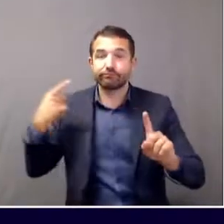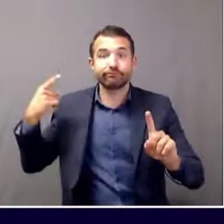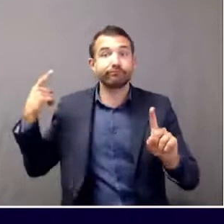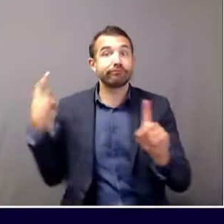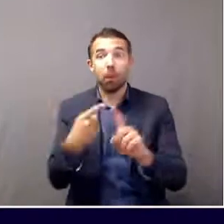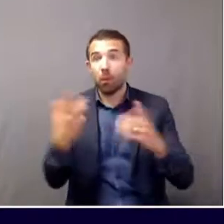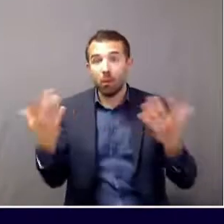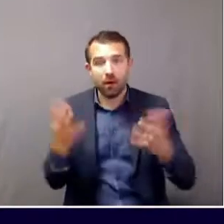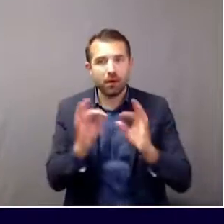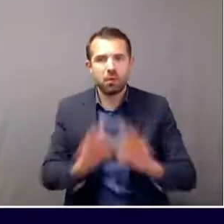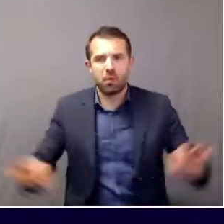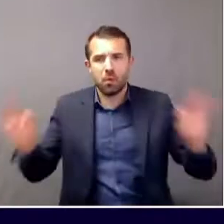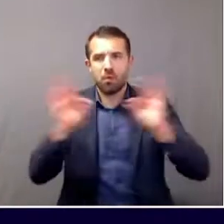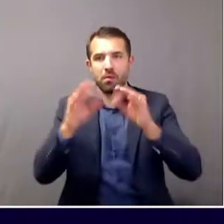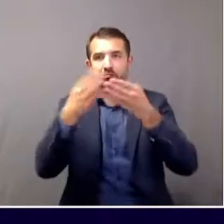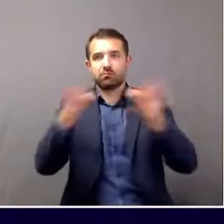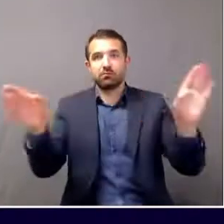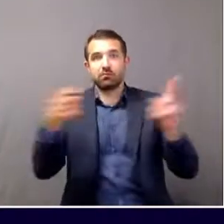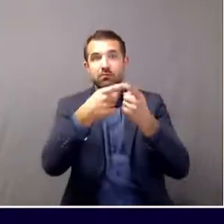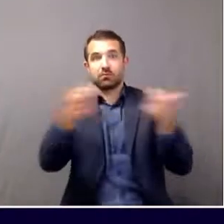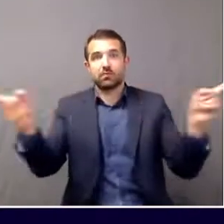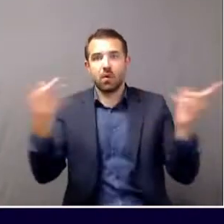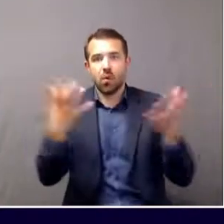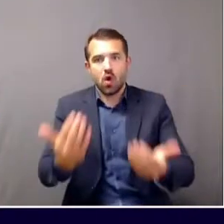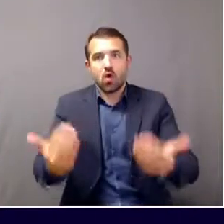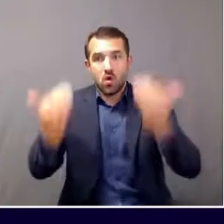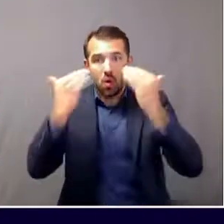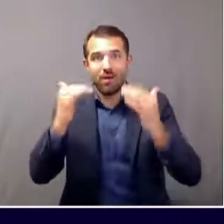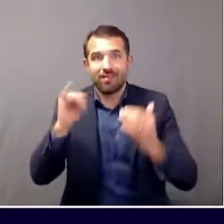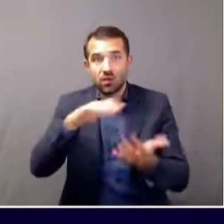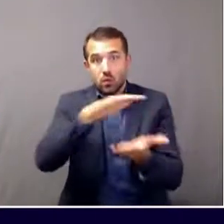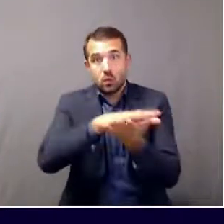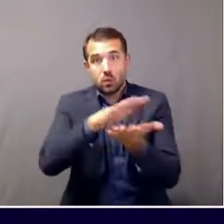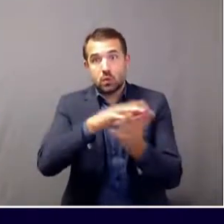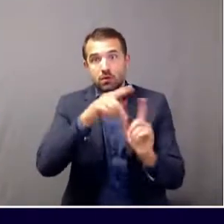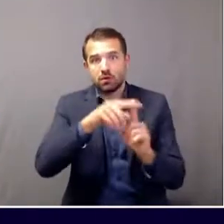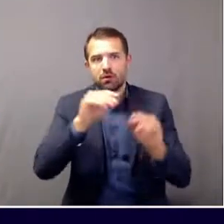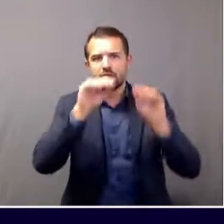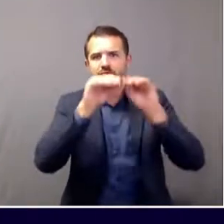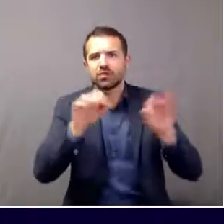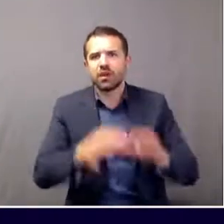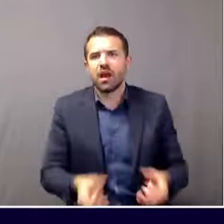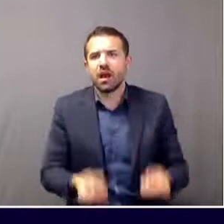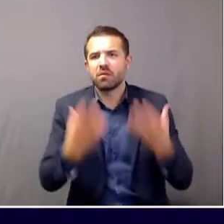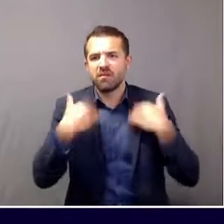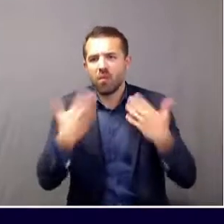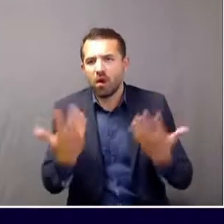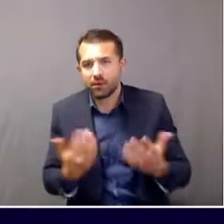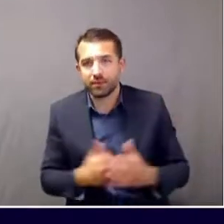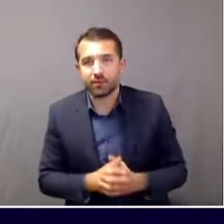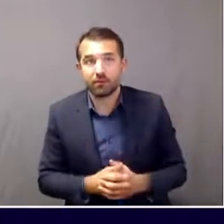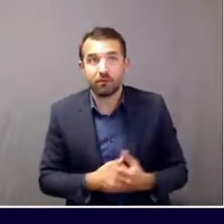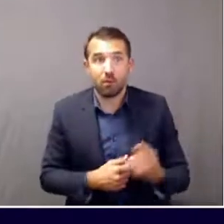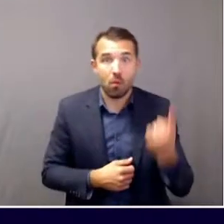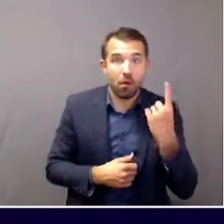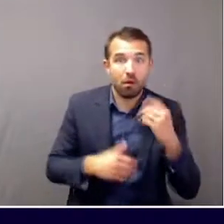to know how many school these outbreaks are there and had